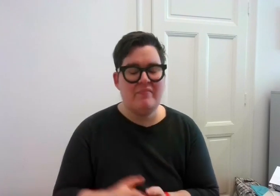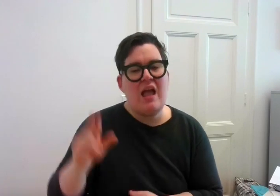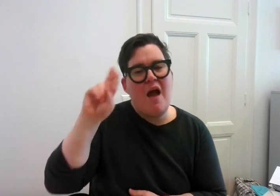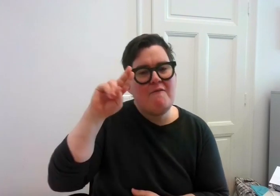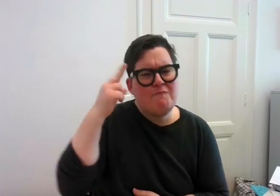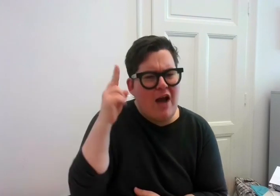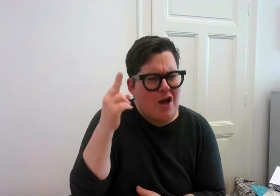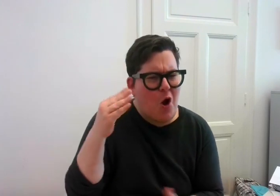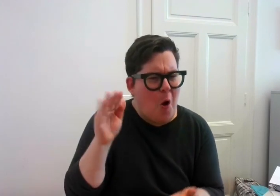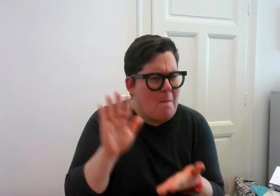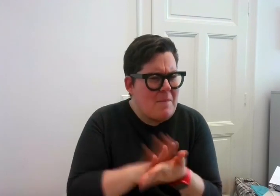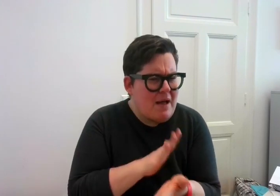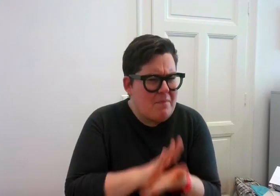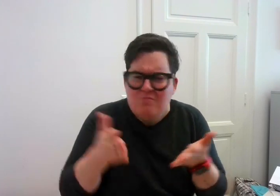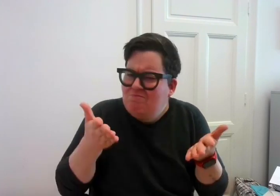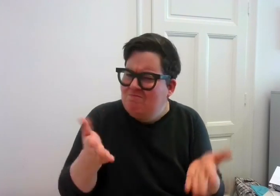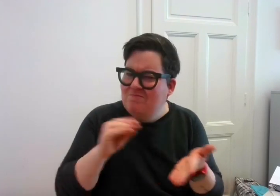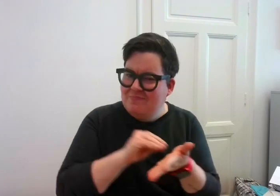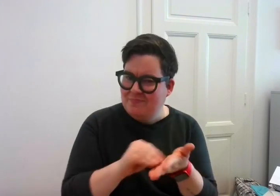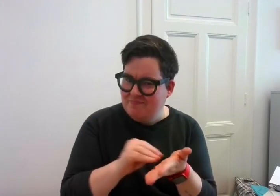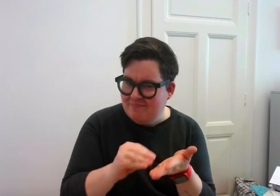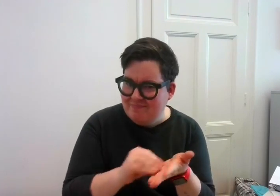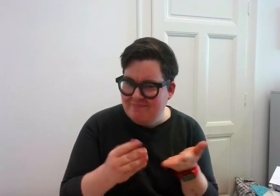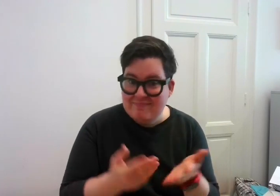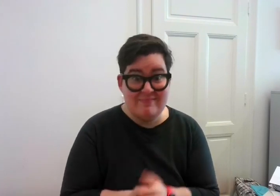So, why did we write this paper?